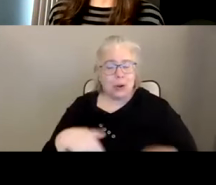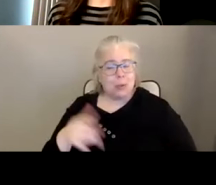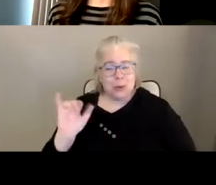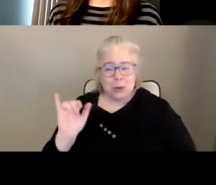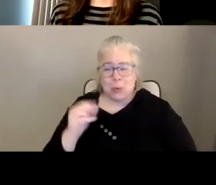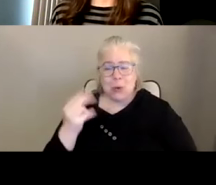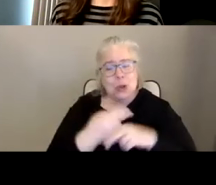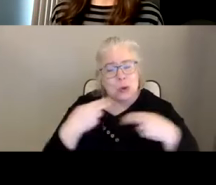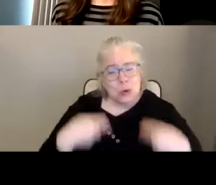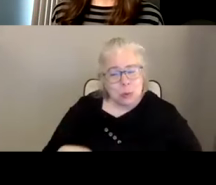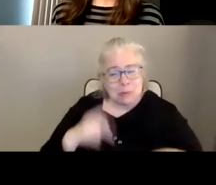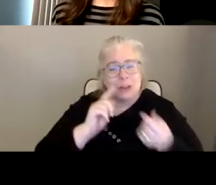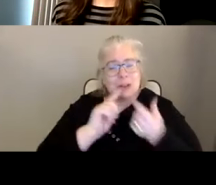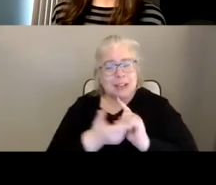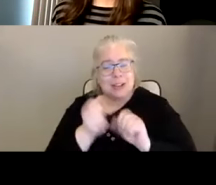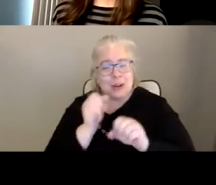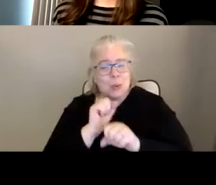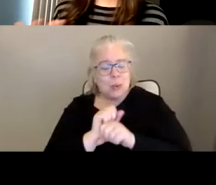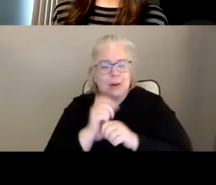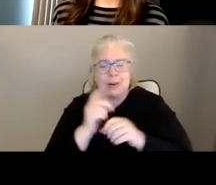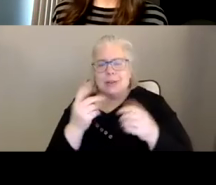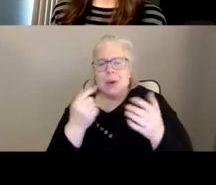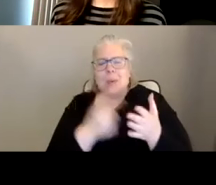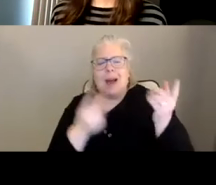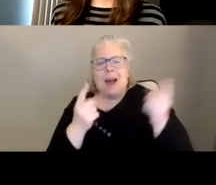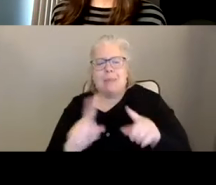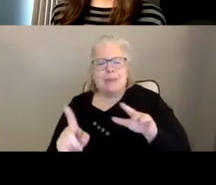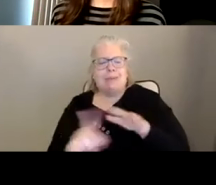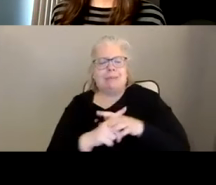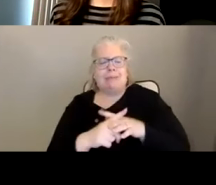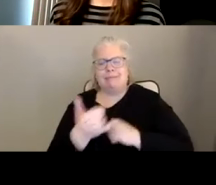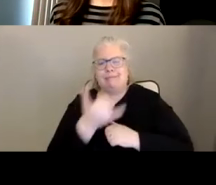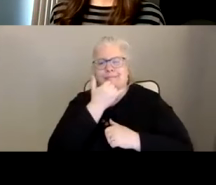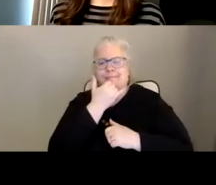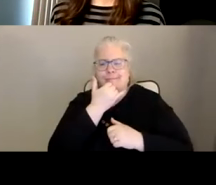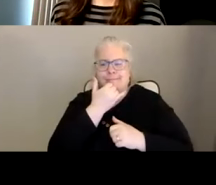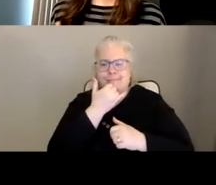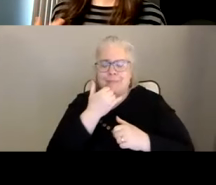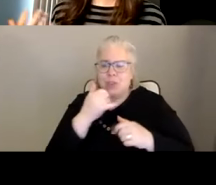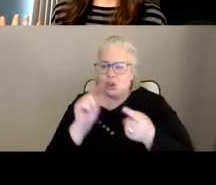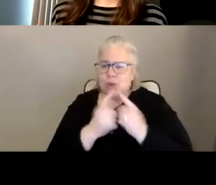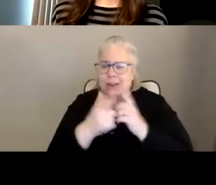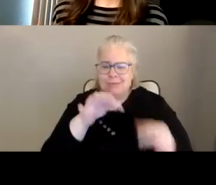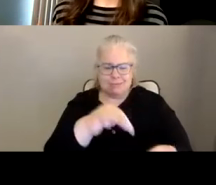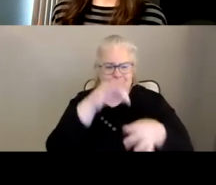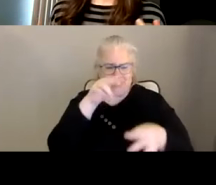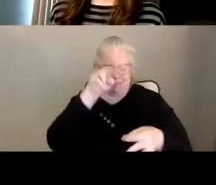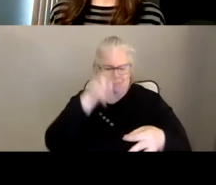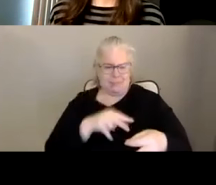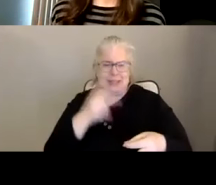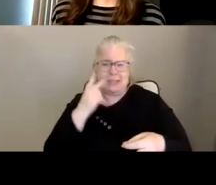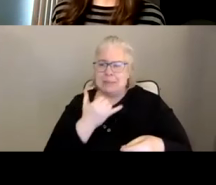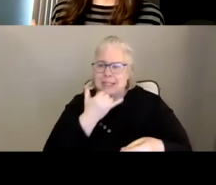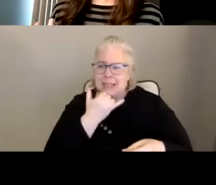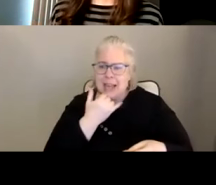to do the translation work. What happens if the translation that you received back has a mistake or the file is corrupt?